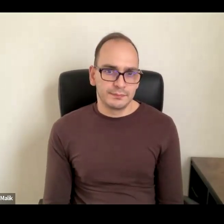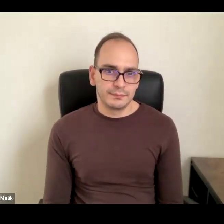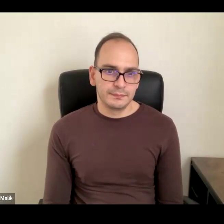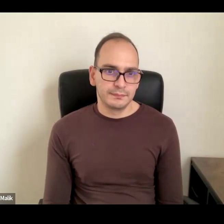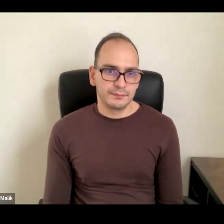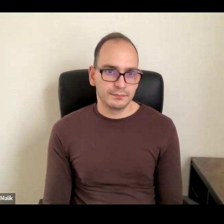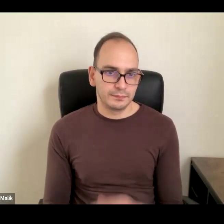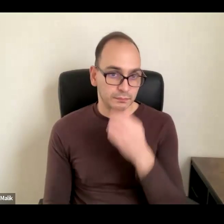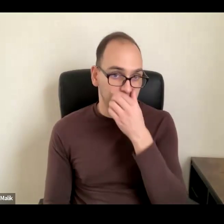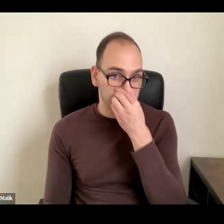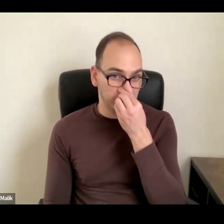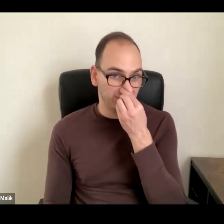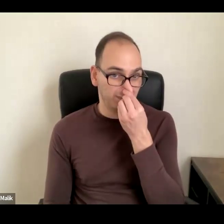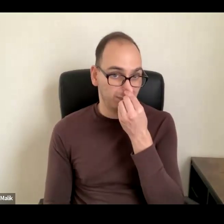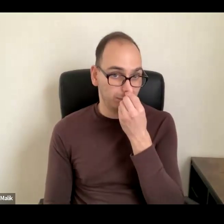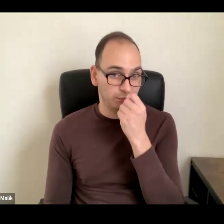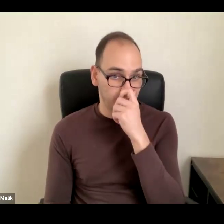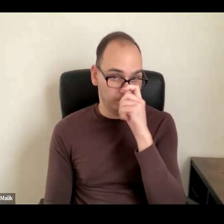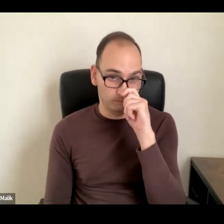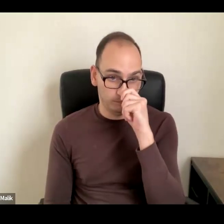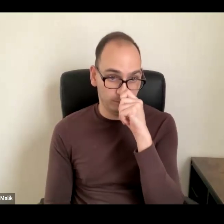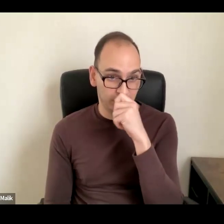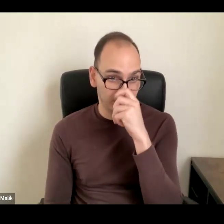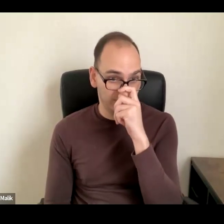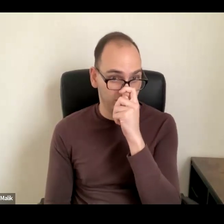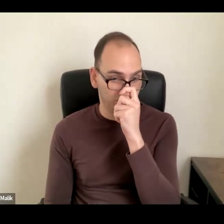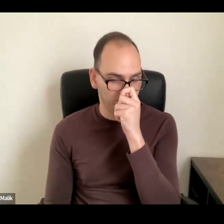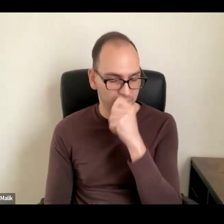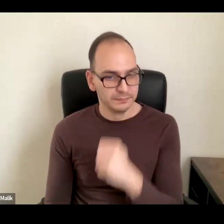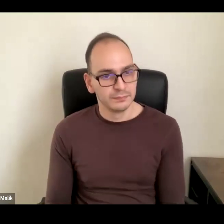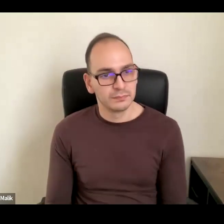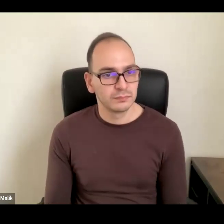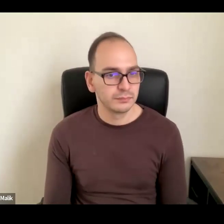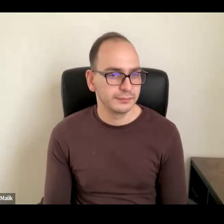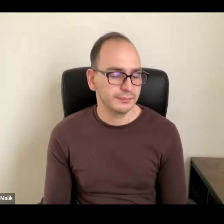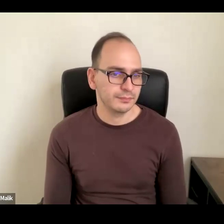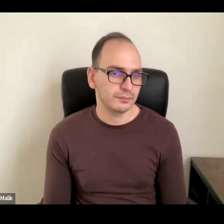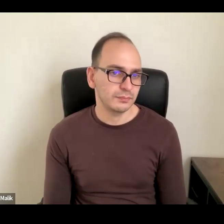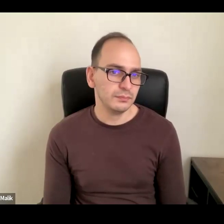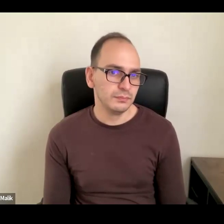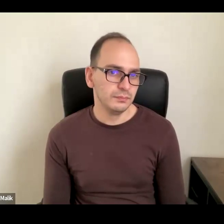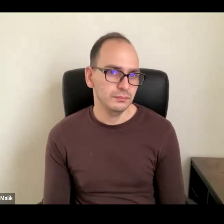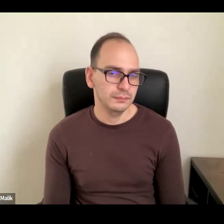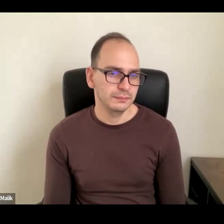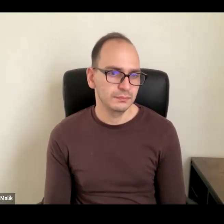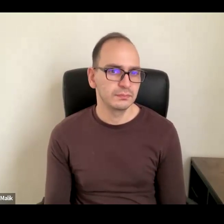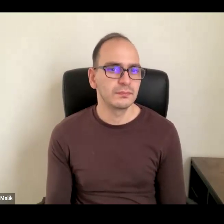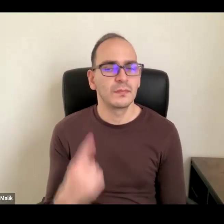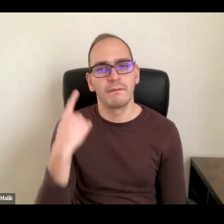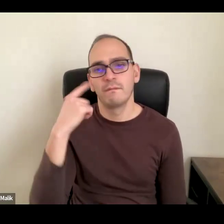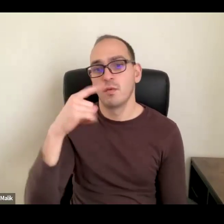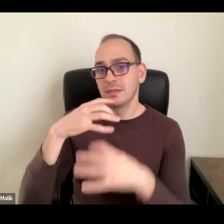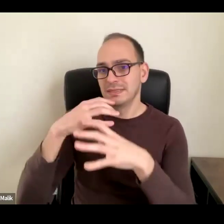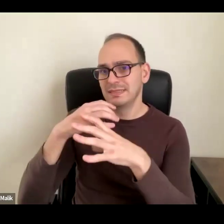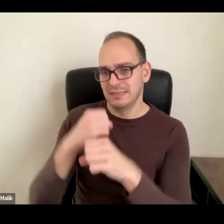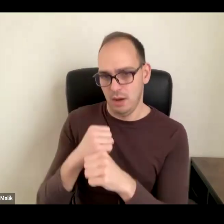All right, we have another upvoted question here which is for summaries does initiate consultation